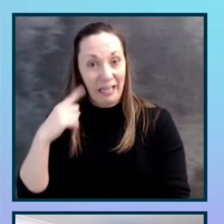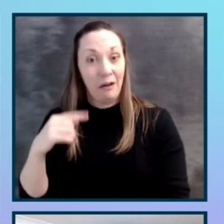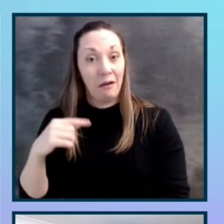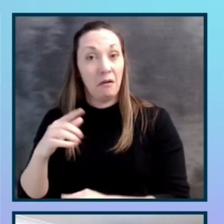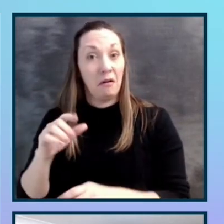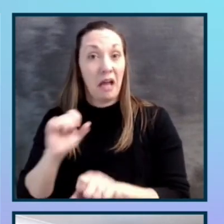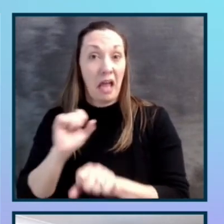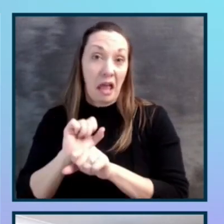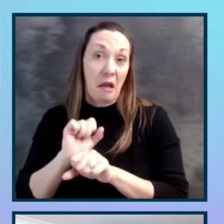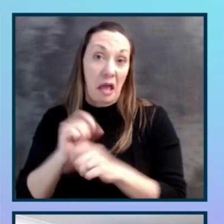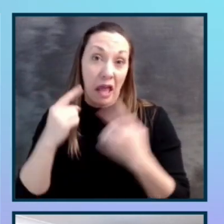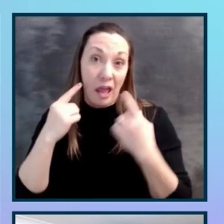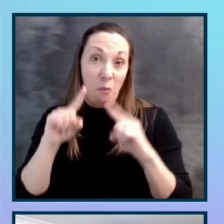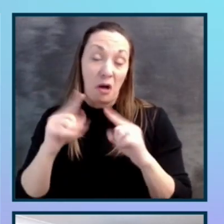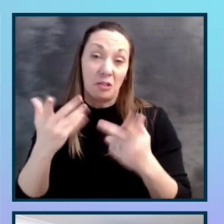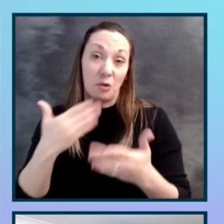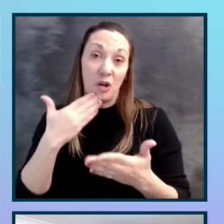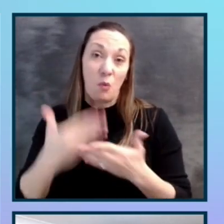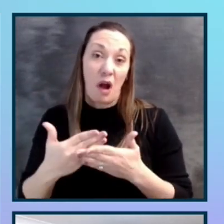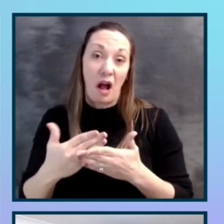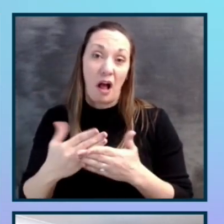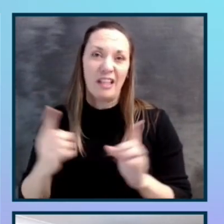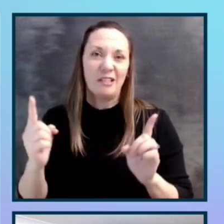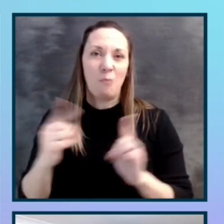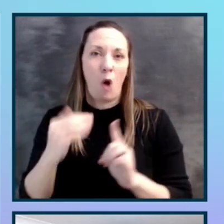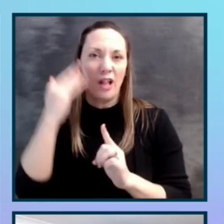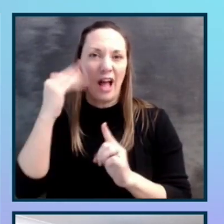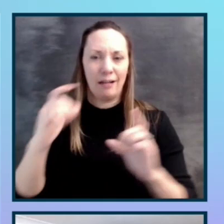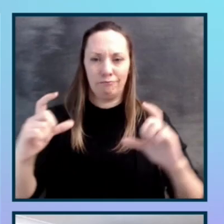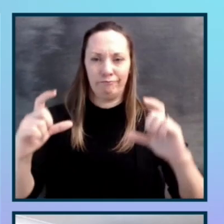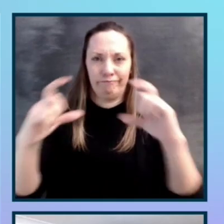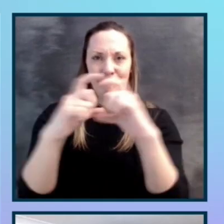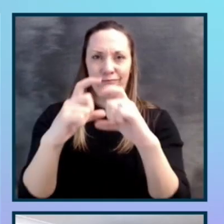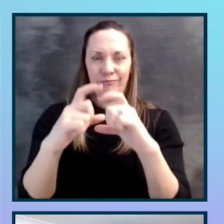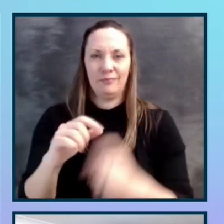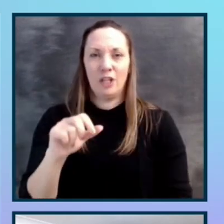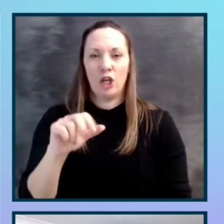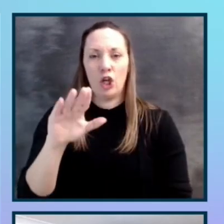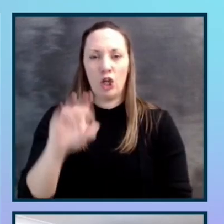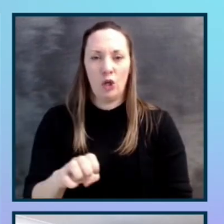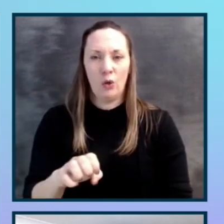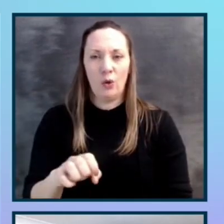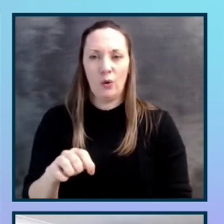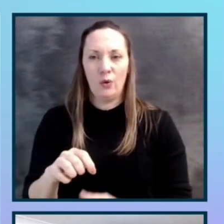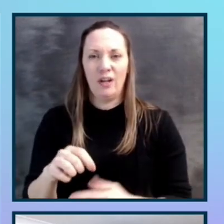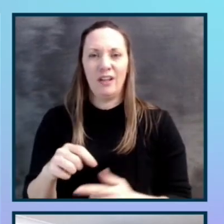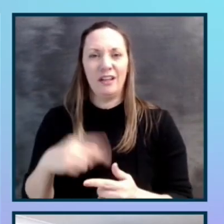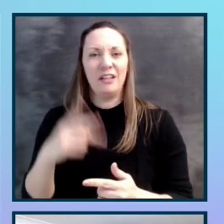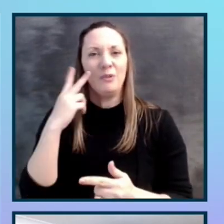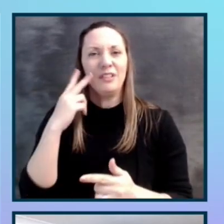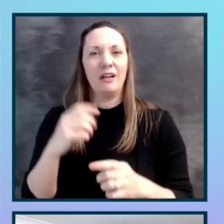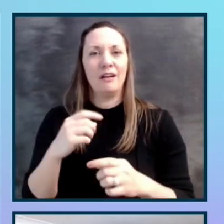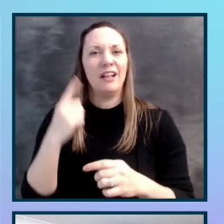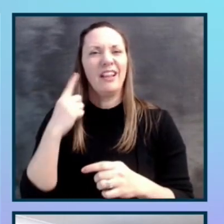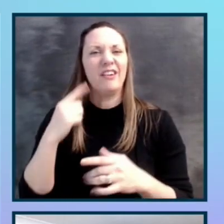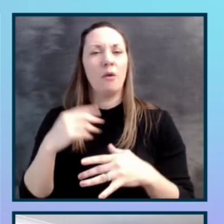And the small headshot you was that sort of metallic fig that you would've had a couple of times when we all reacted at once.